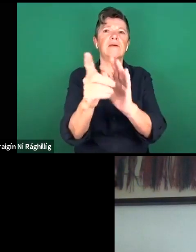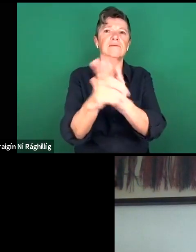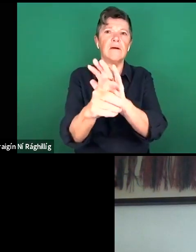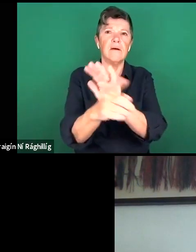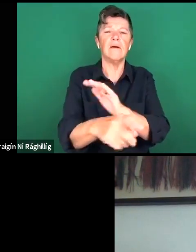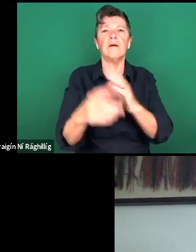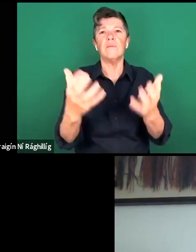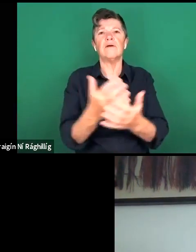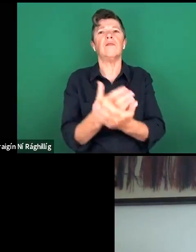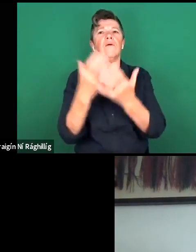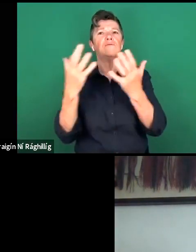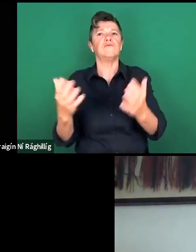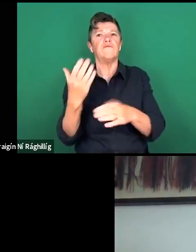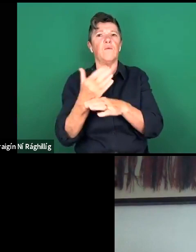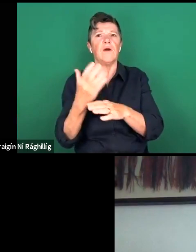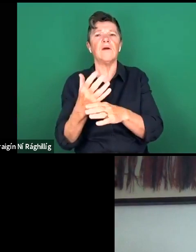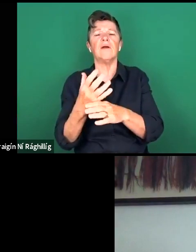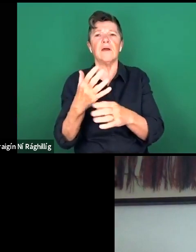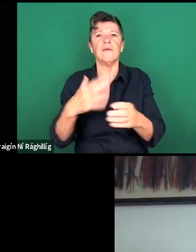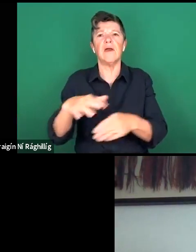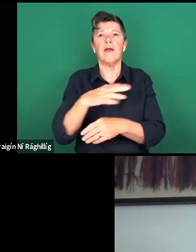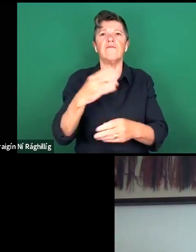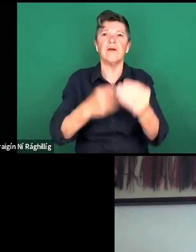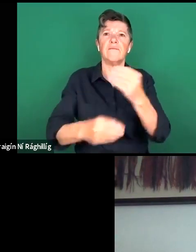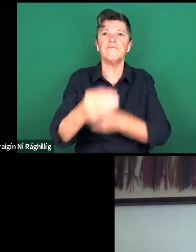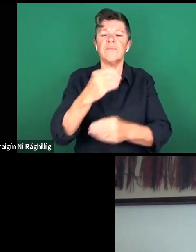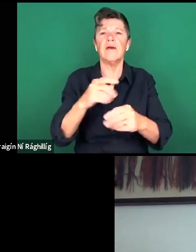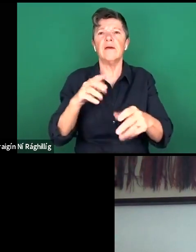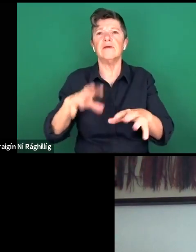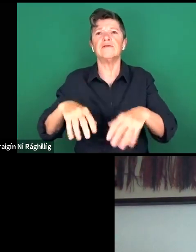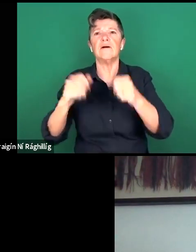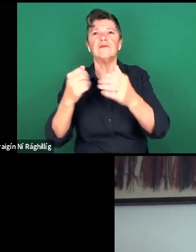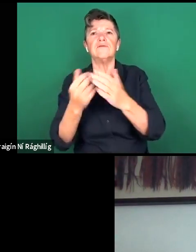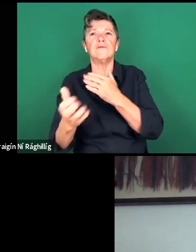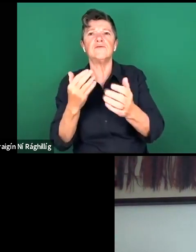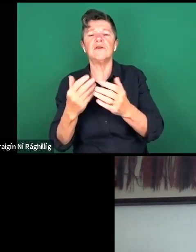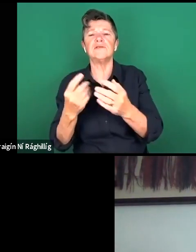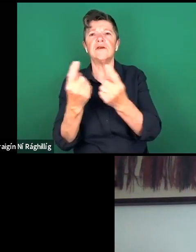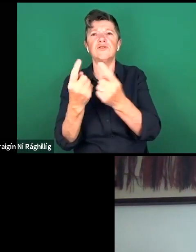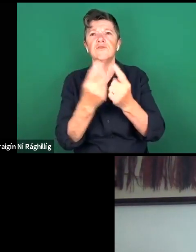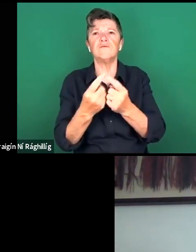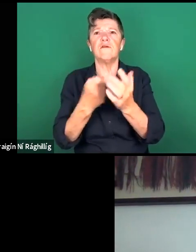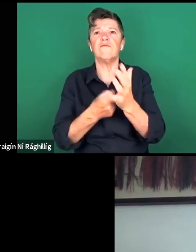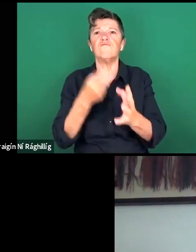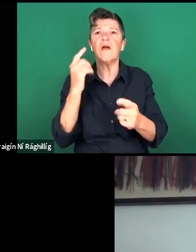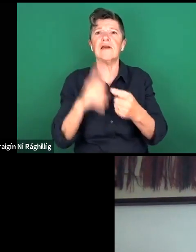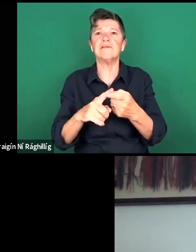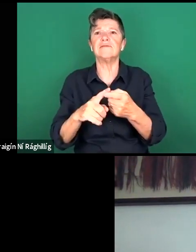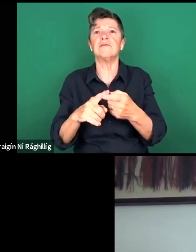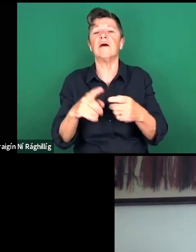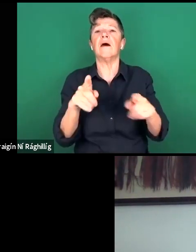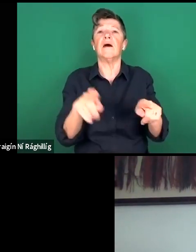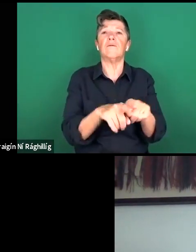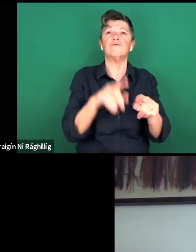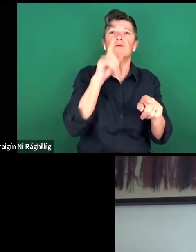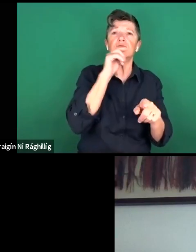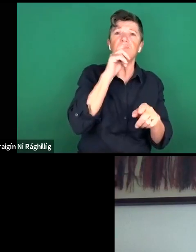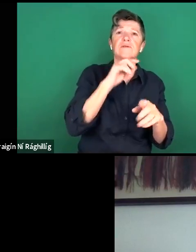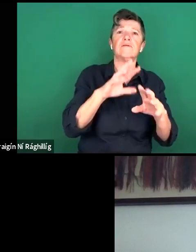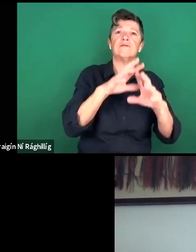my work as periphera l I'm dealing with the topics and themes of the social sciences but to